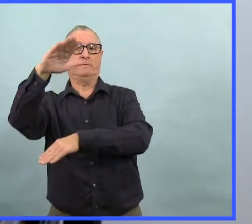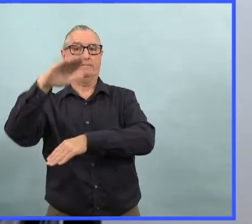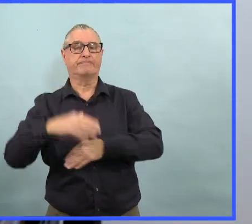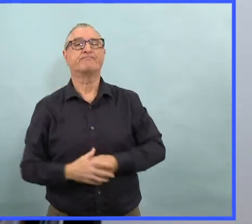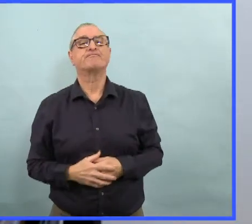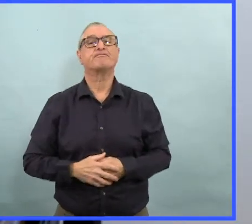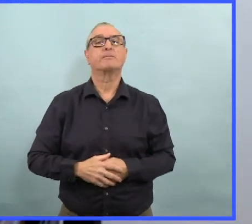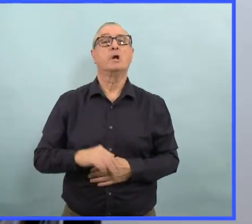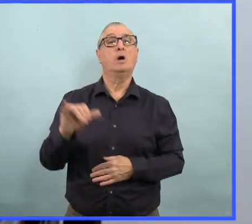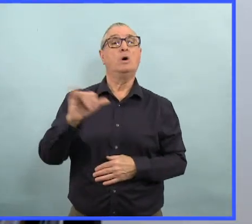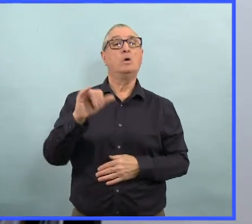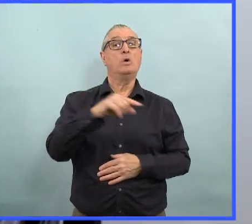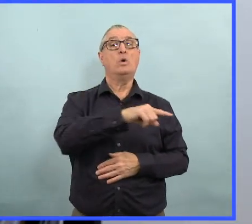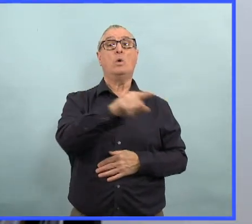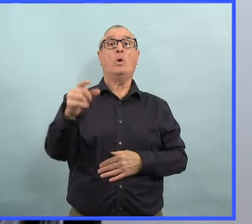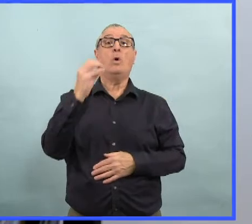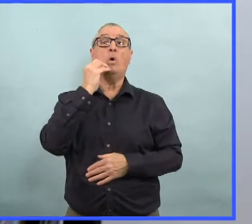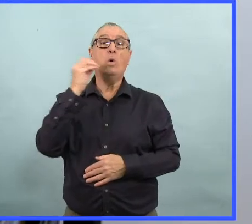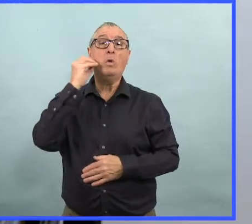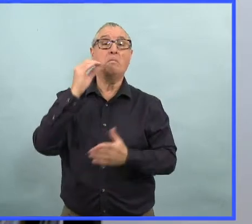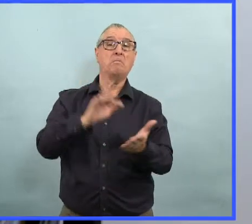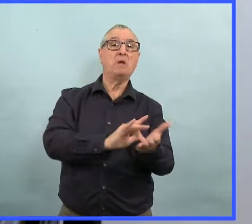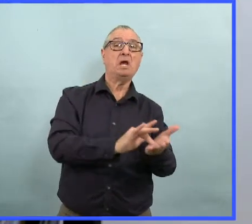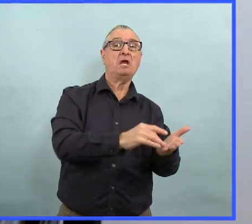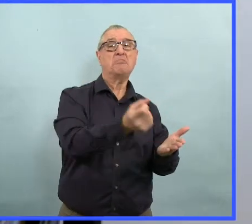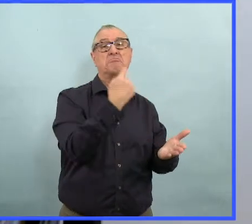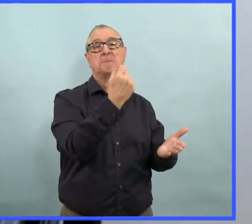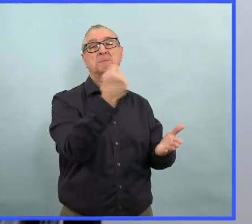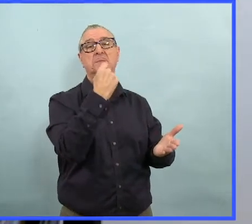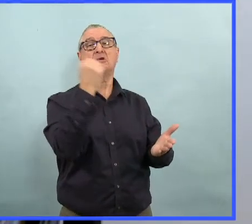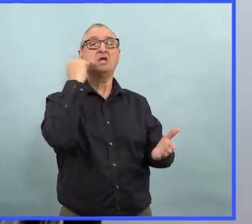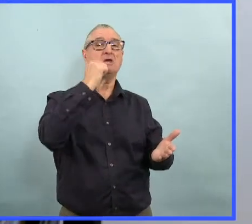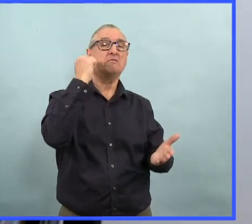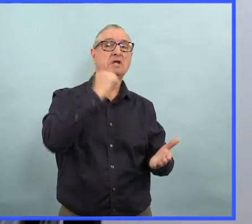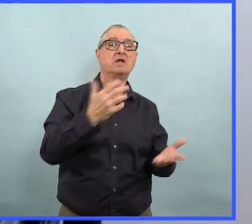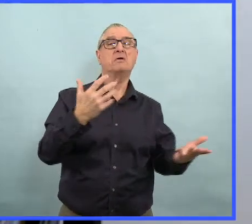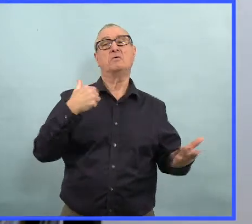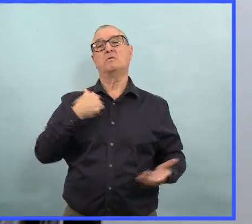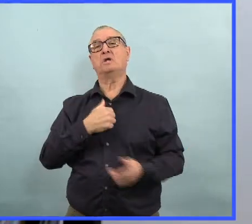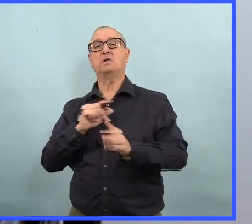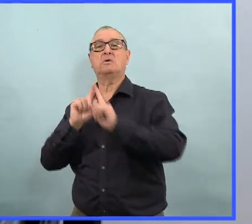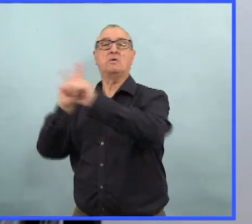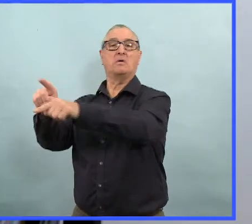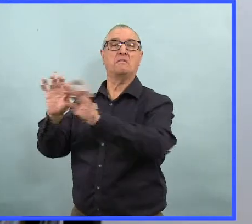or think about the things that they see a doctor for if you have any of the health conditions on